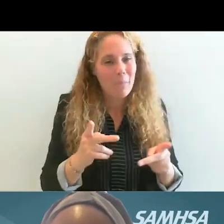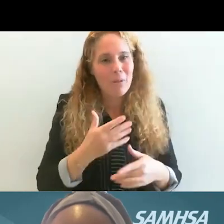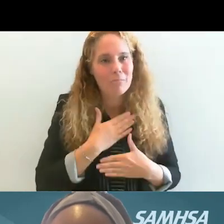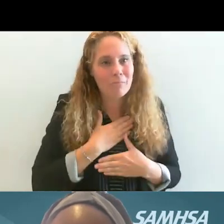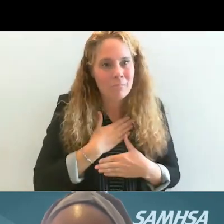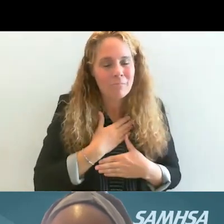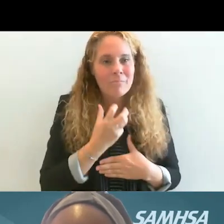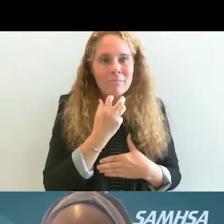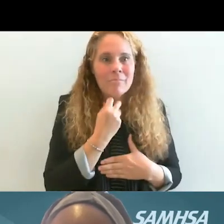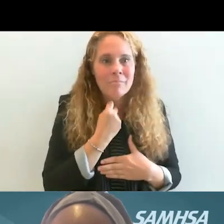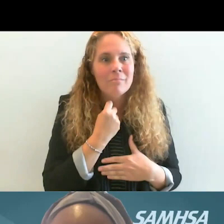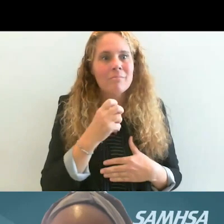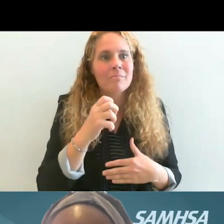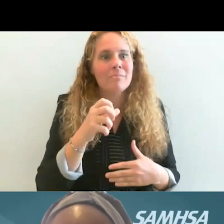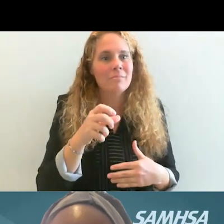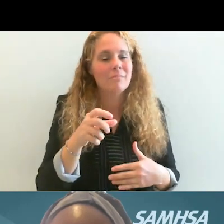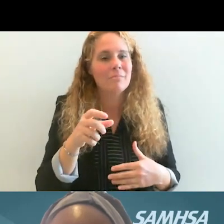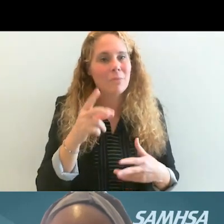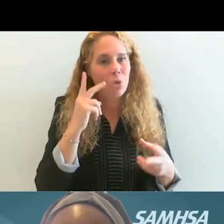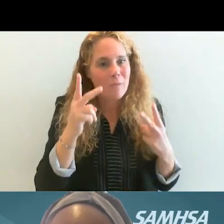VISITS AND LISTENING TO PEOPLE ON THE GROUND WHO ARE